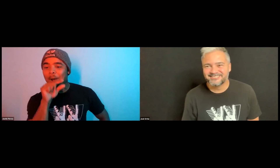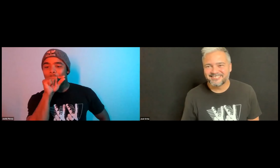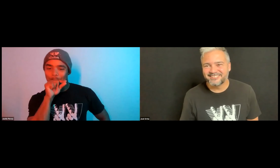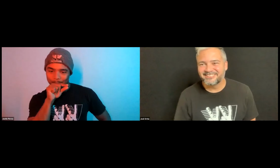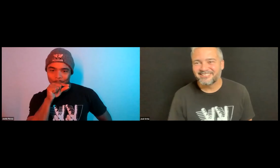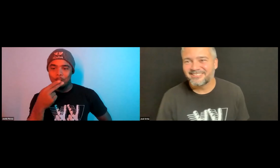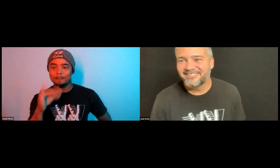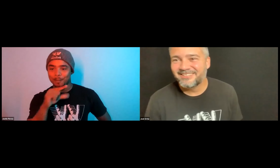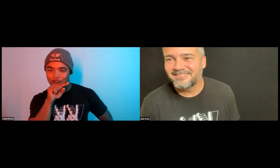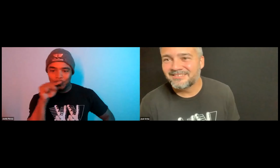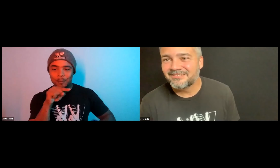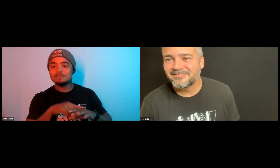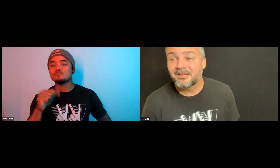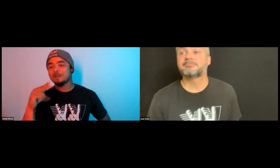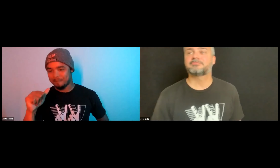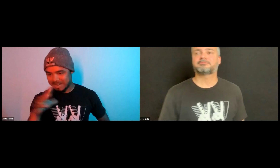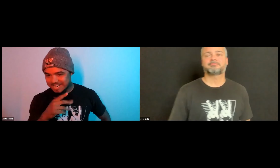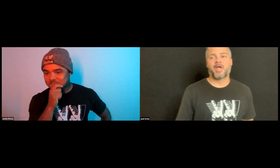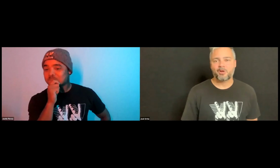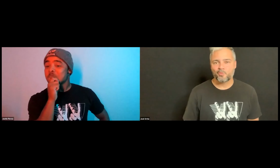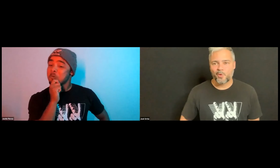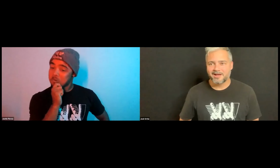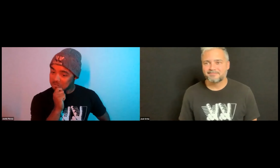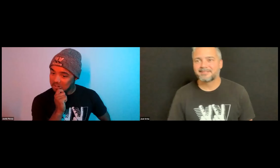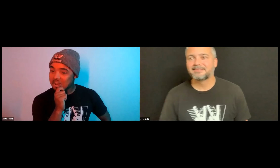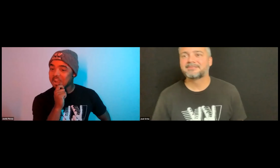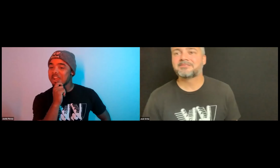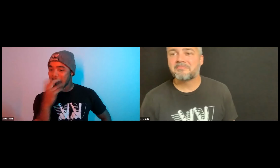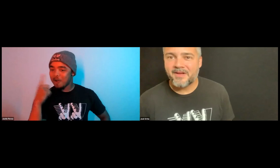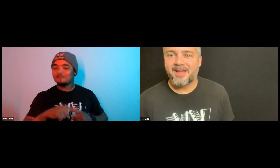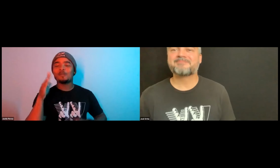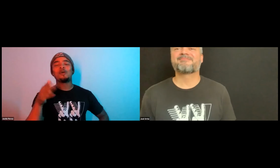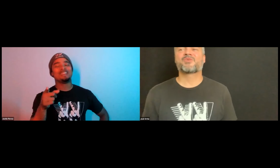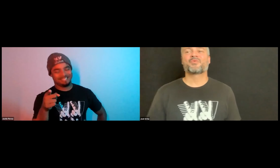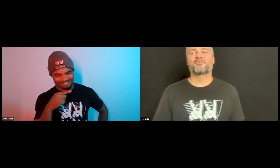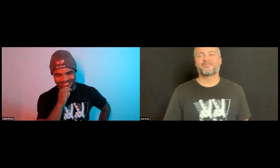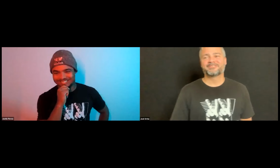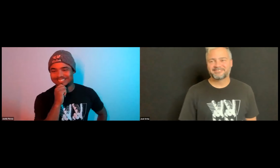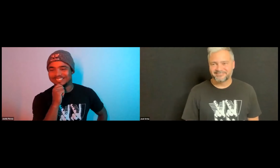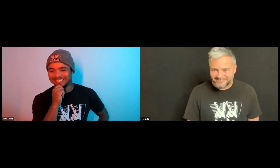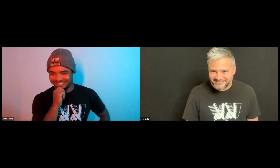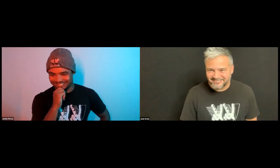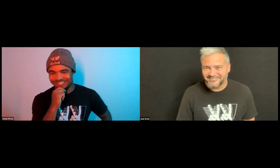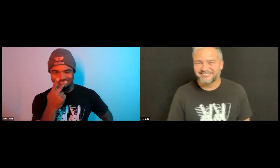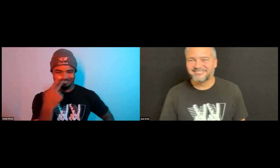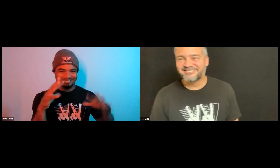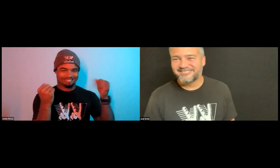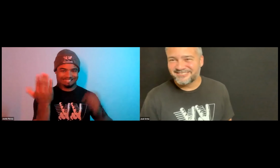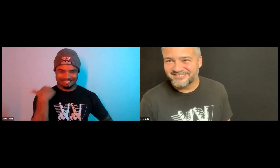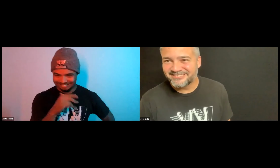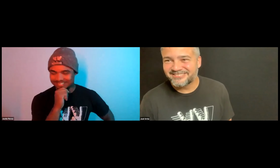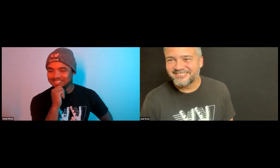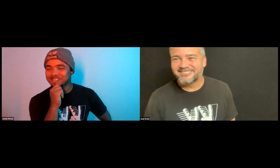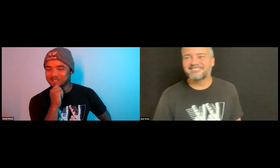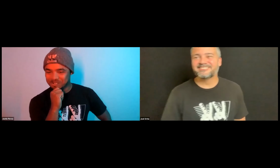Hummingbird, all right. Back to the future.